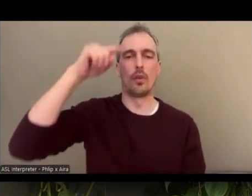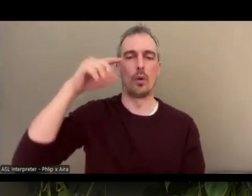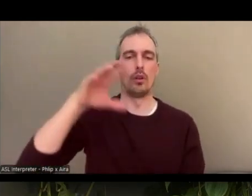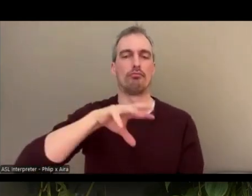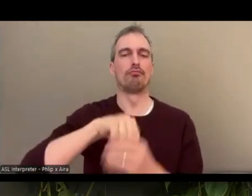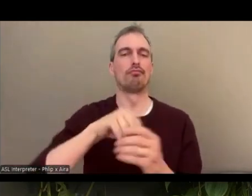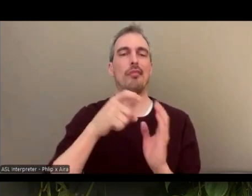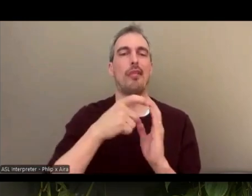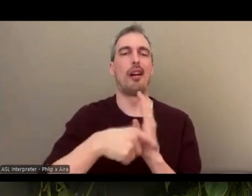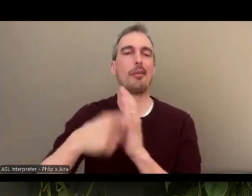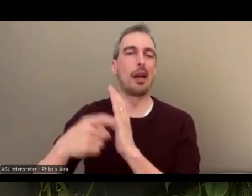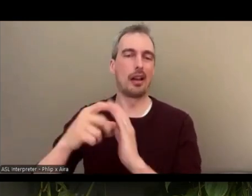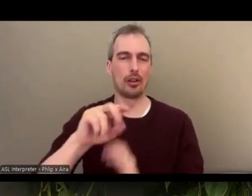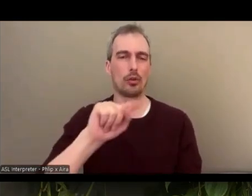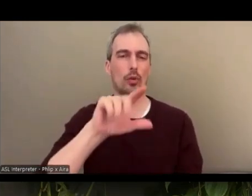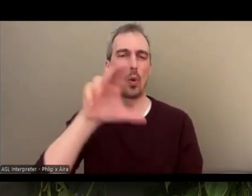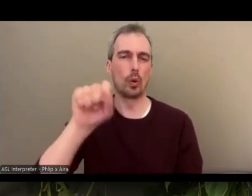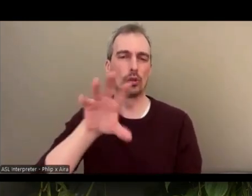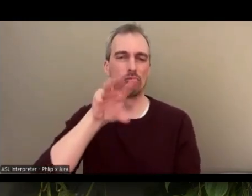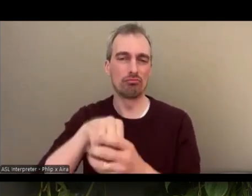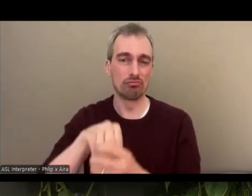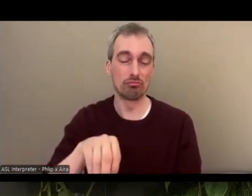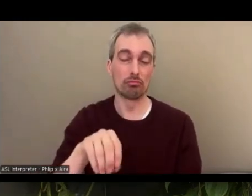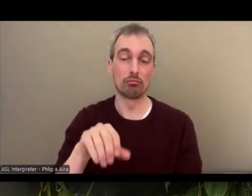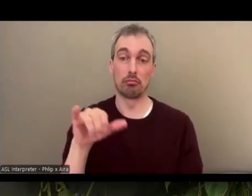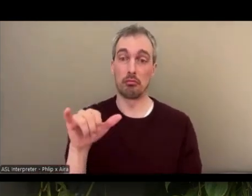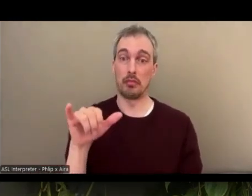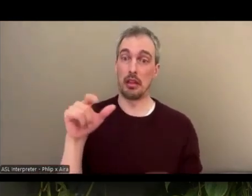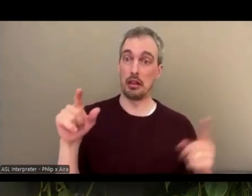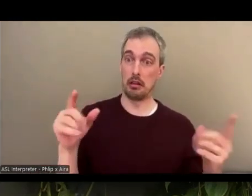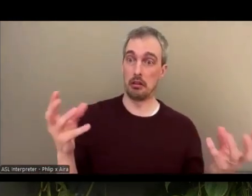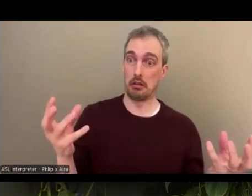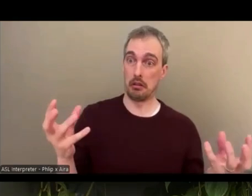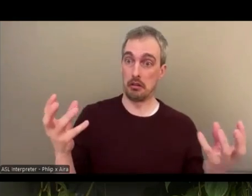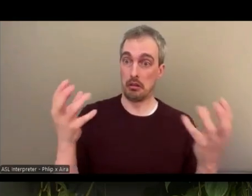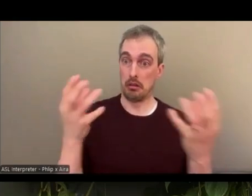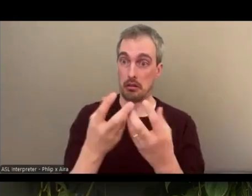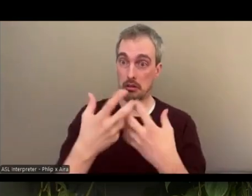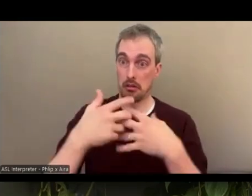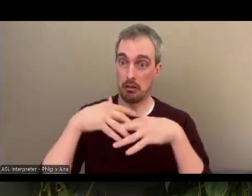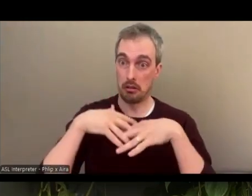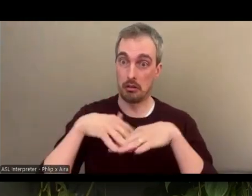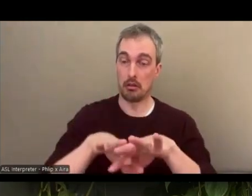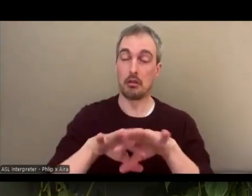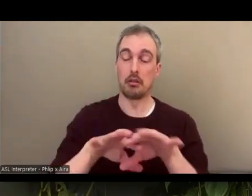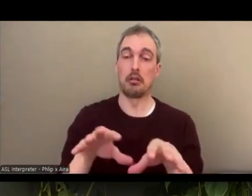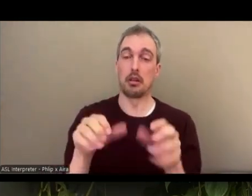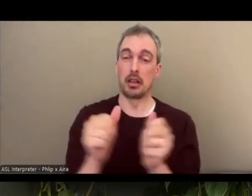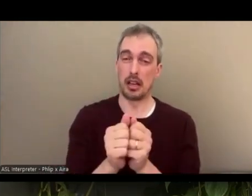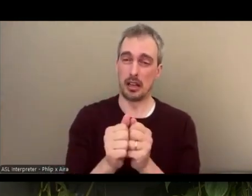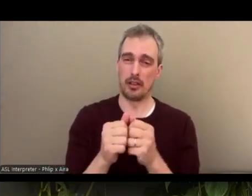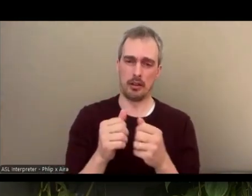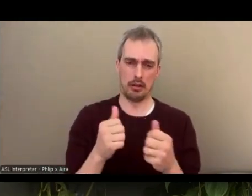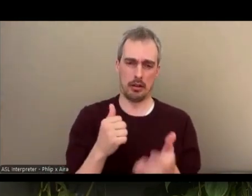So does that combination get us to at least partially completed for these additional proof points? I'm not actually sure.